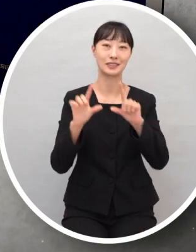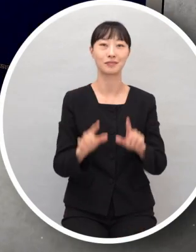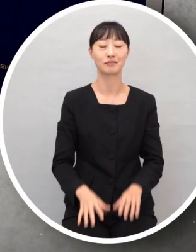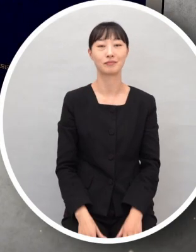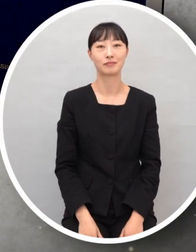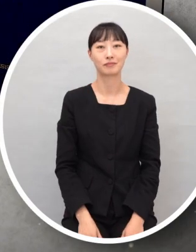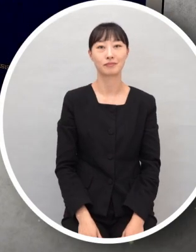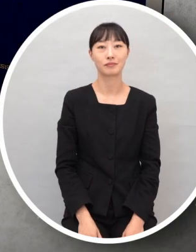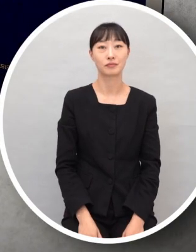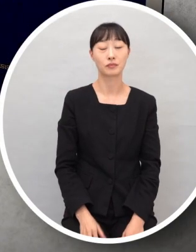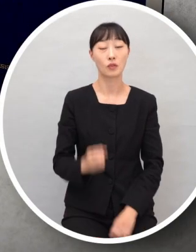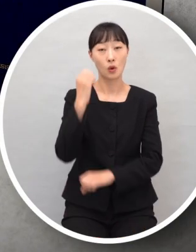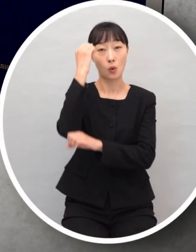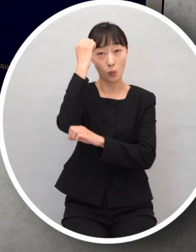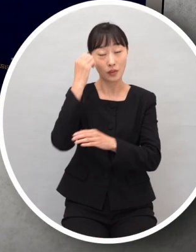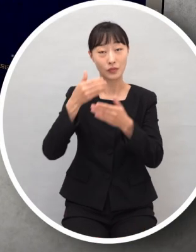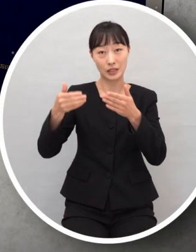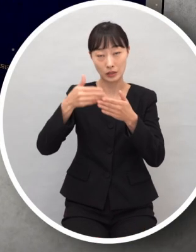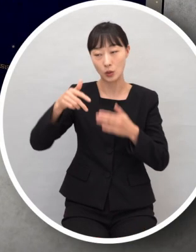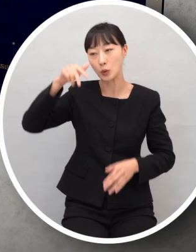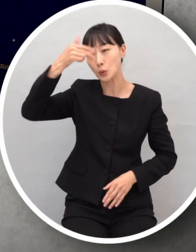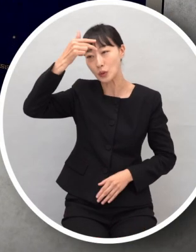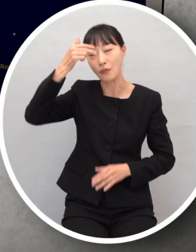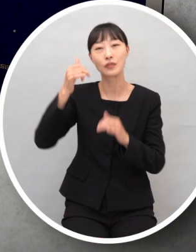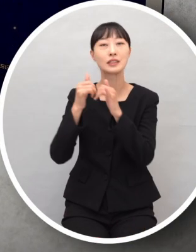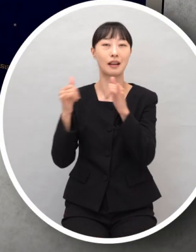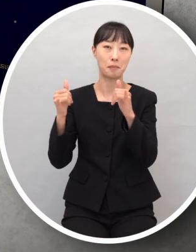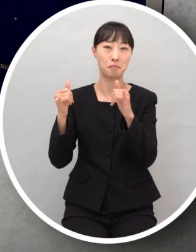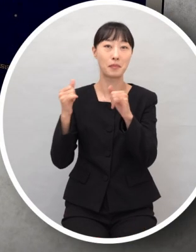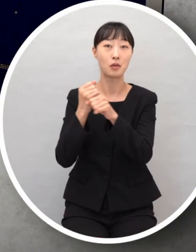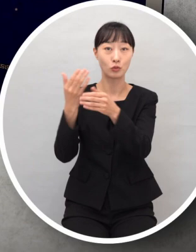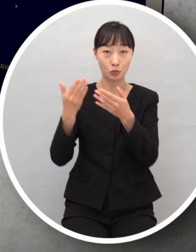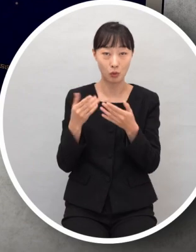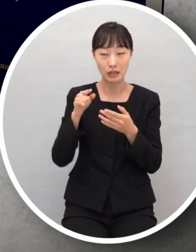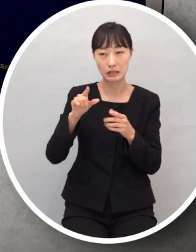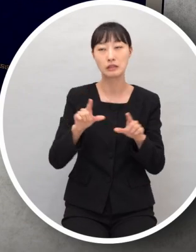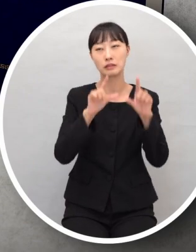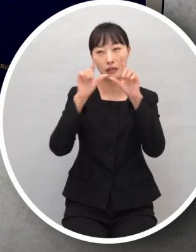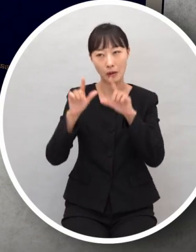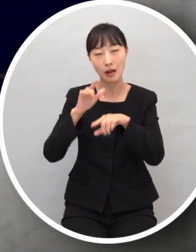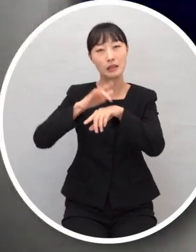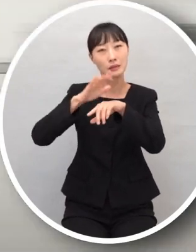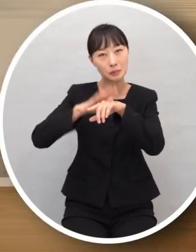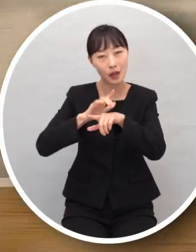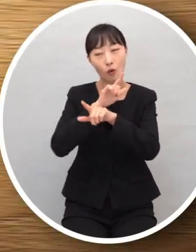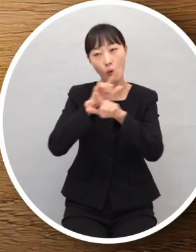"The native sketches were executed for me by a Korean gentleman, and are, I think, interesting as illustrations of the manners and customs of the country."